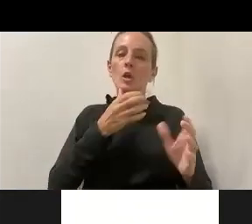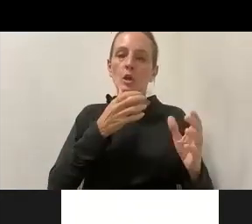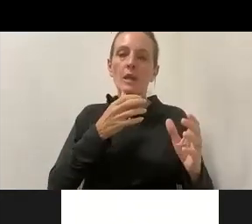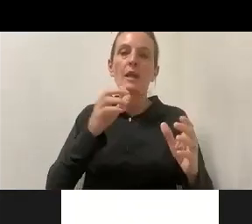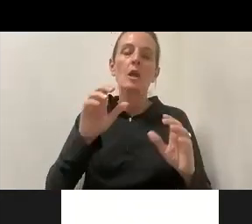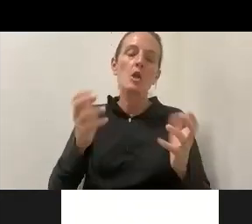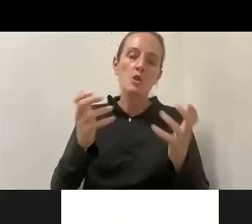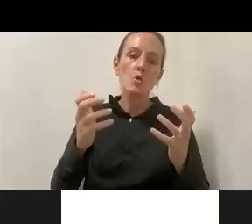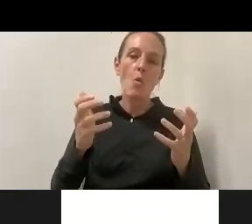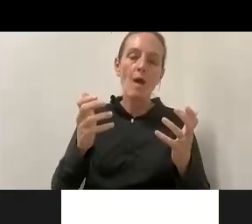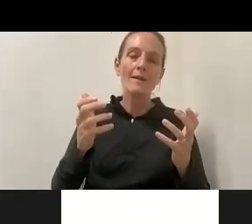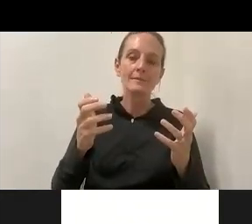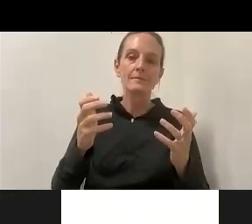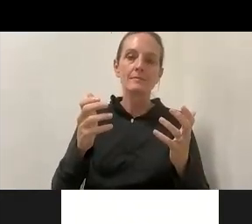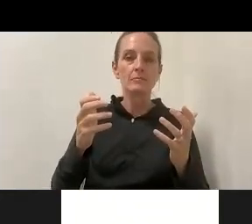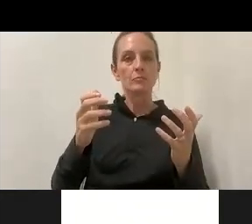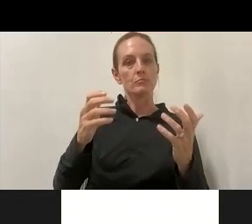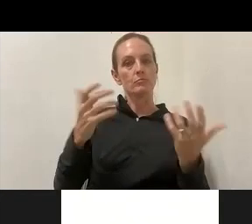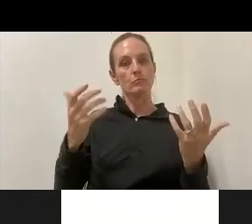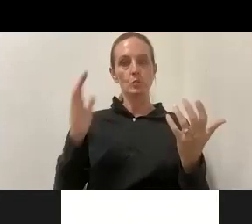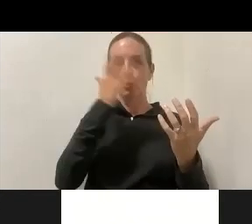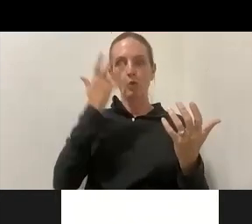going to be successful at, you can definitely get this done within a certain amount of time,